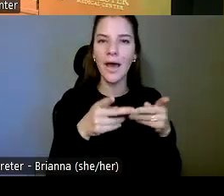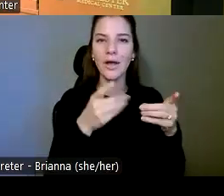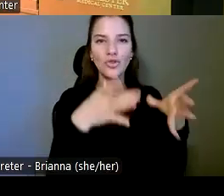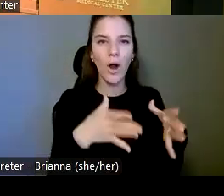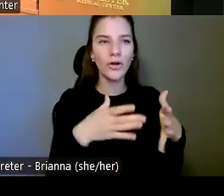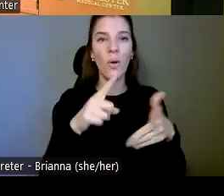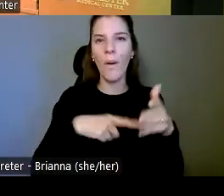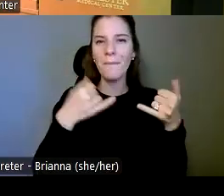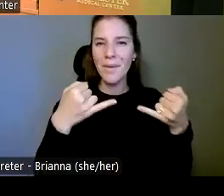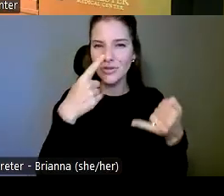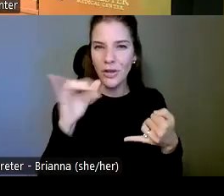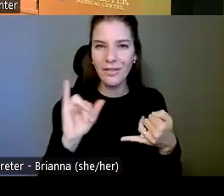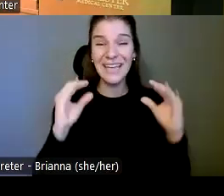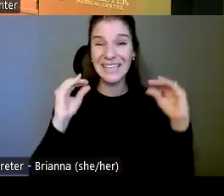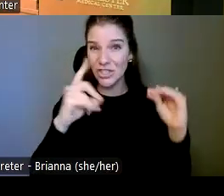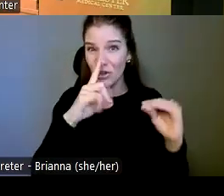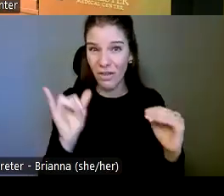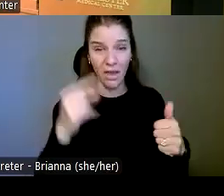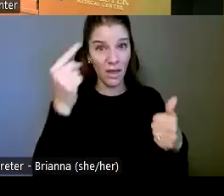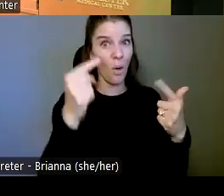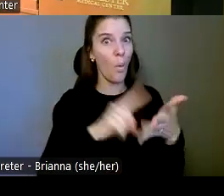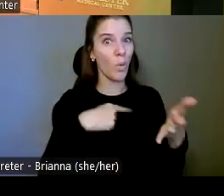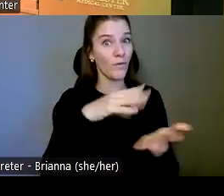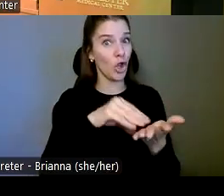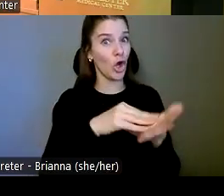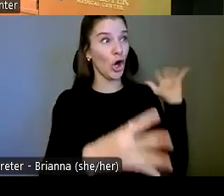are all these pieces? Small things that we've learned over the last 15 years, putting it in